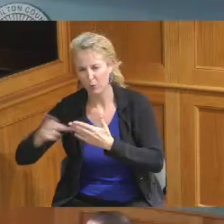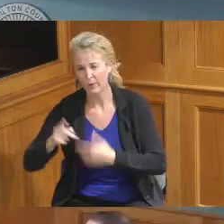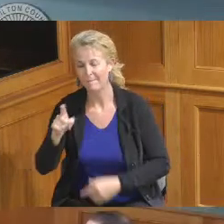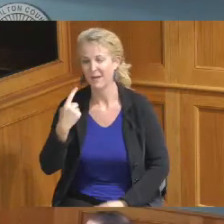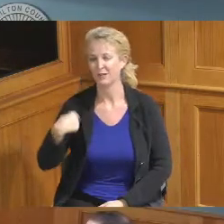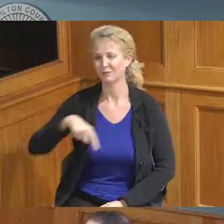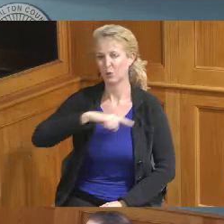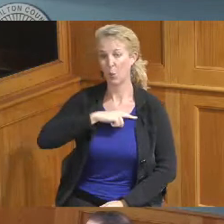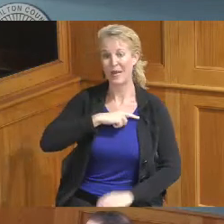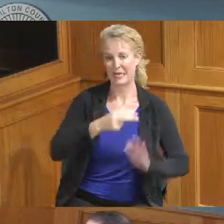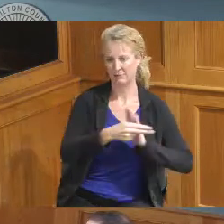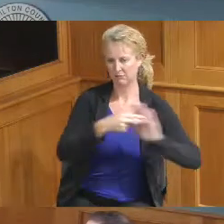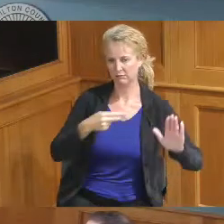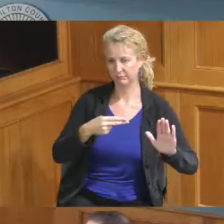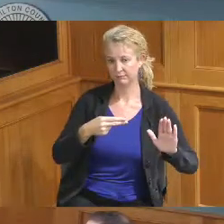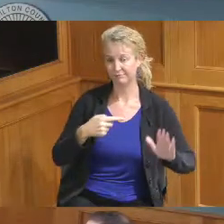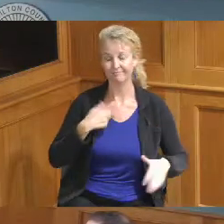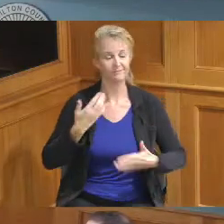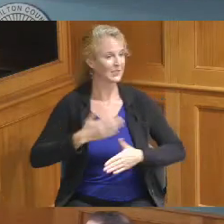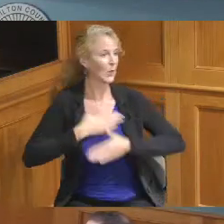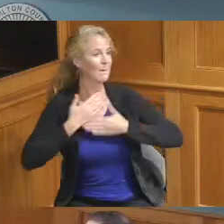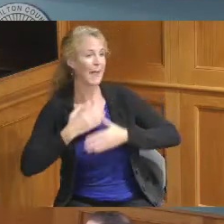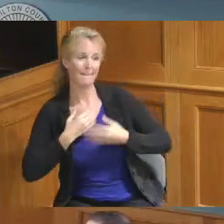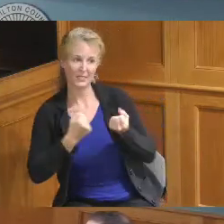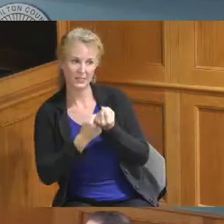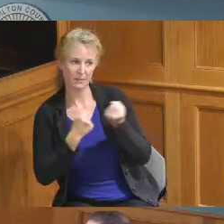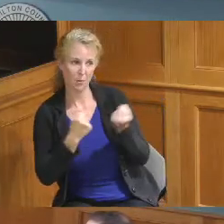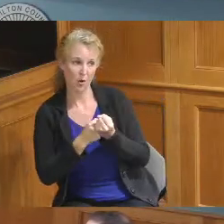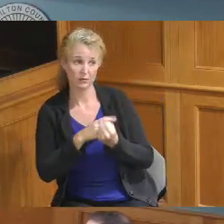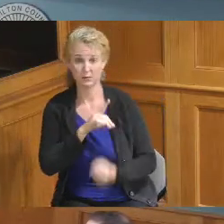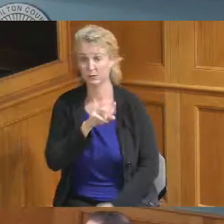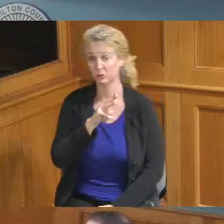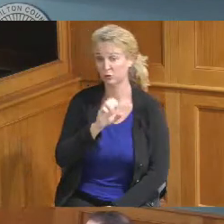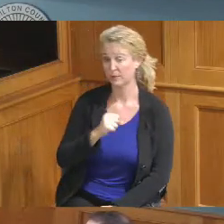Vice President Dreihaus I'm happy to support this thank you Commission I think it's great